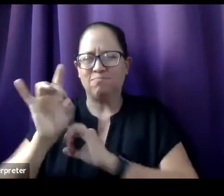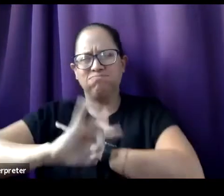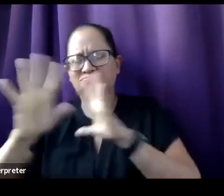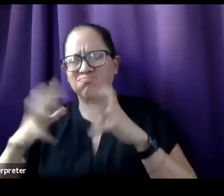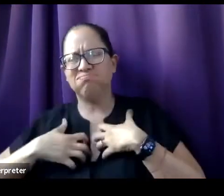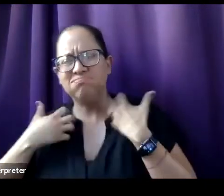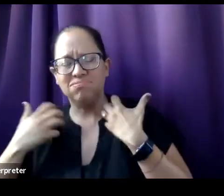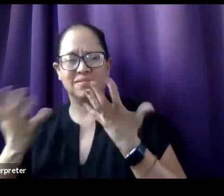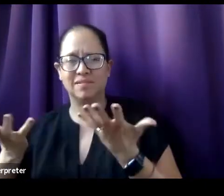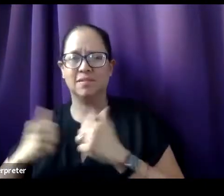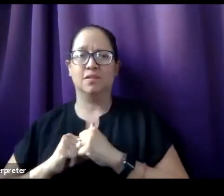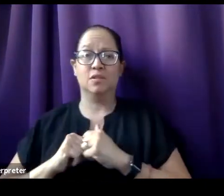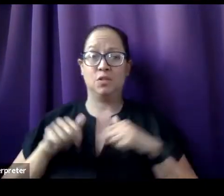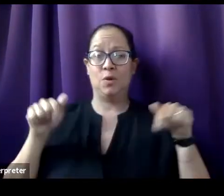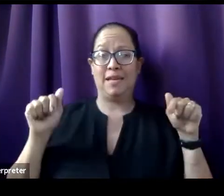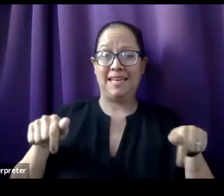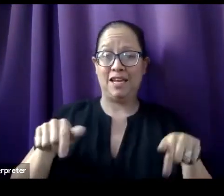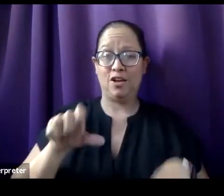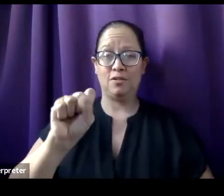So, first to scale.